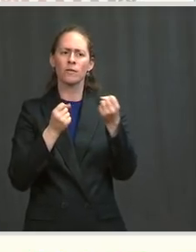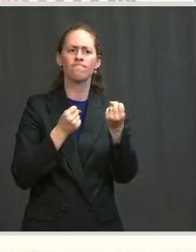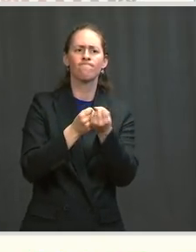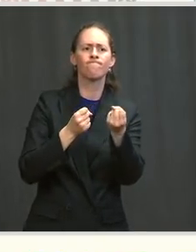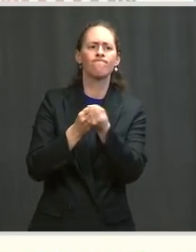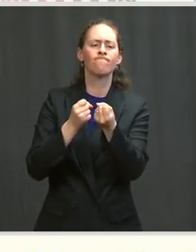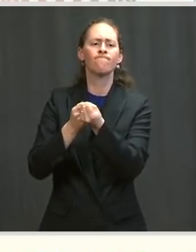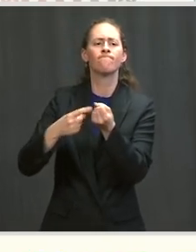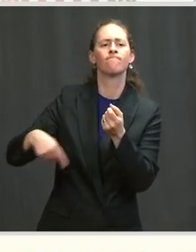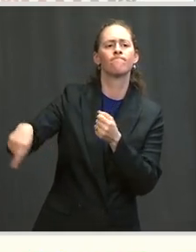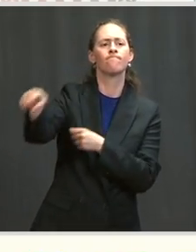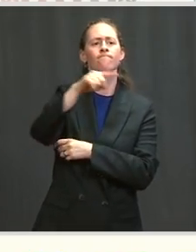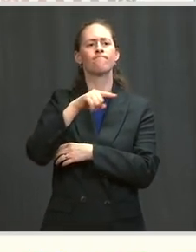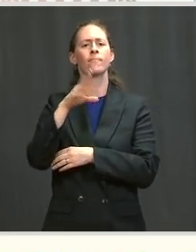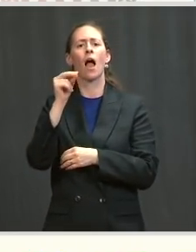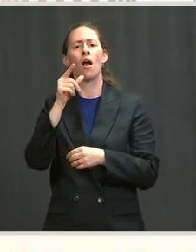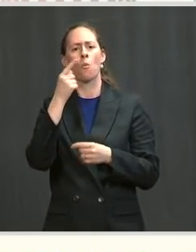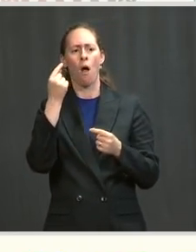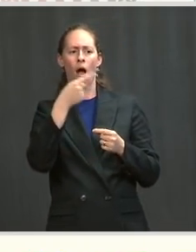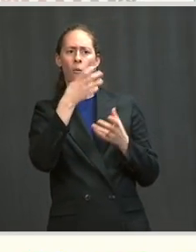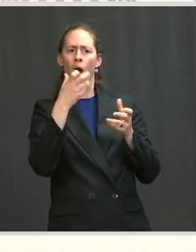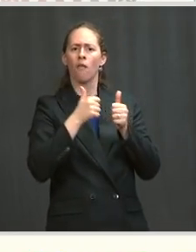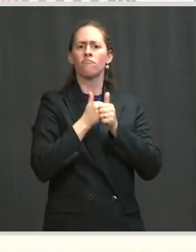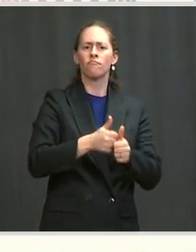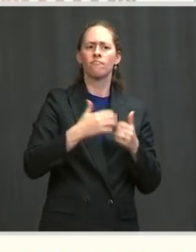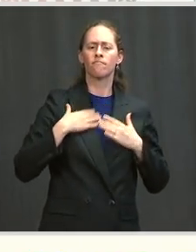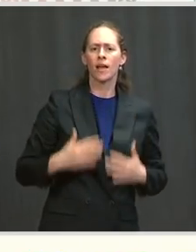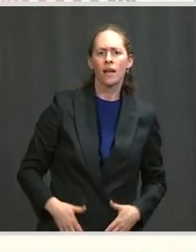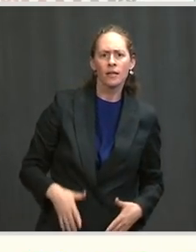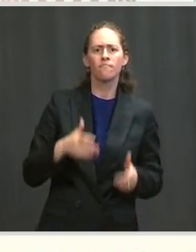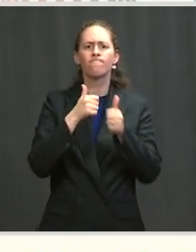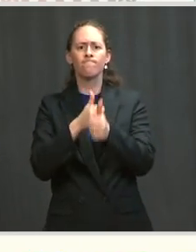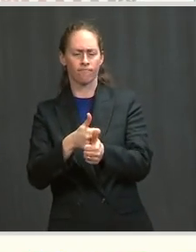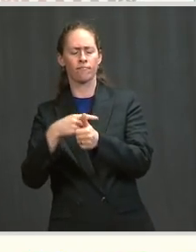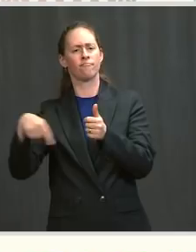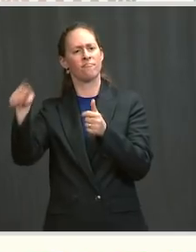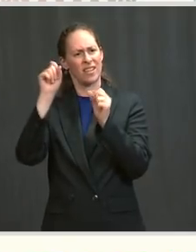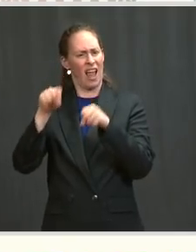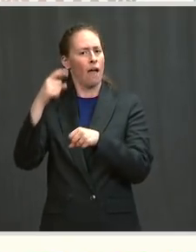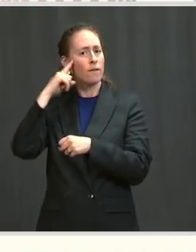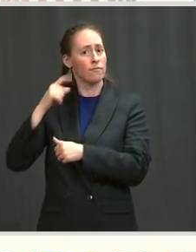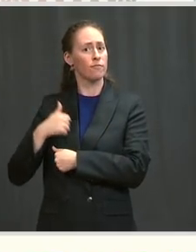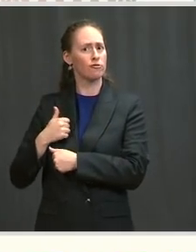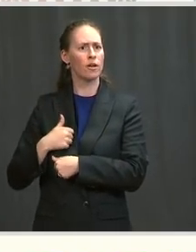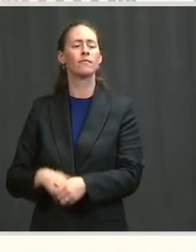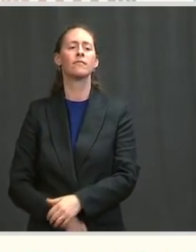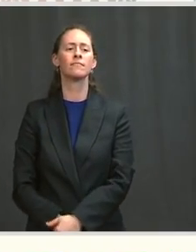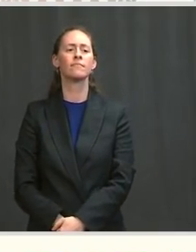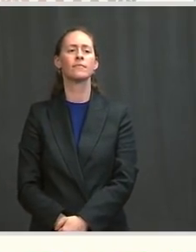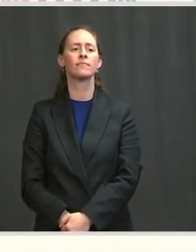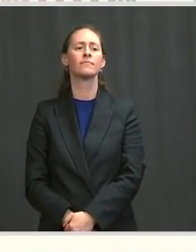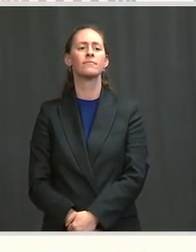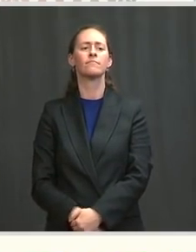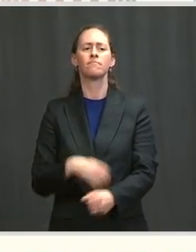for our nation's transgender veterans. We're also making equality the centerpiece of our diplomacy around the world.